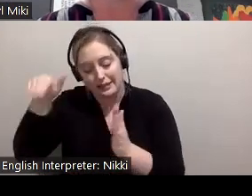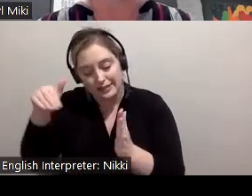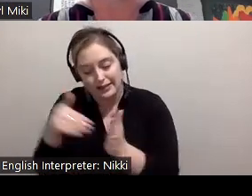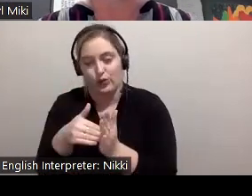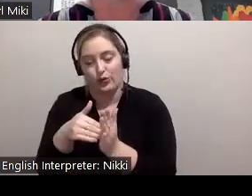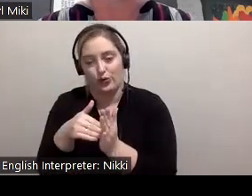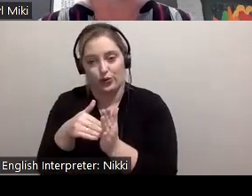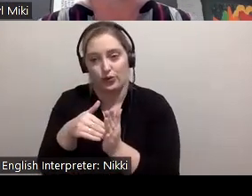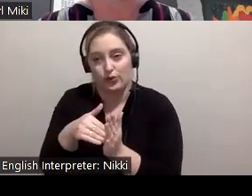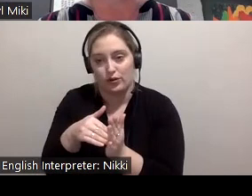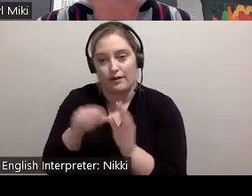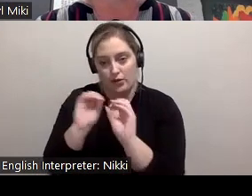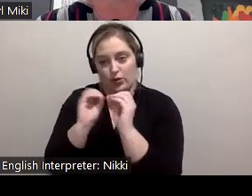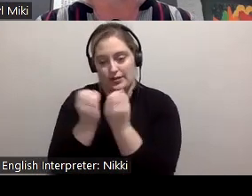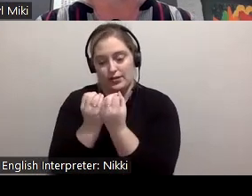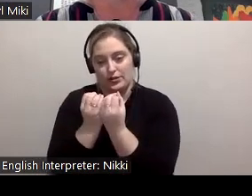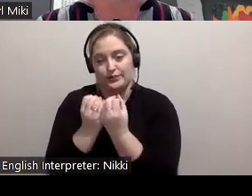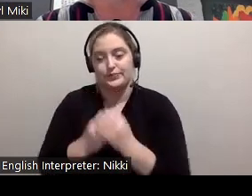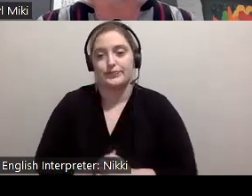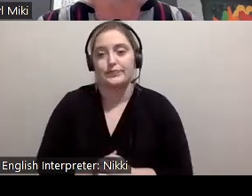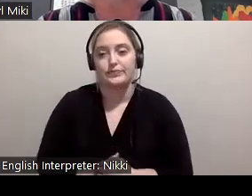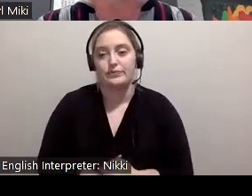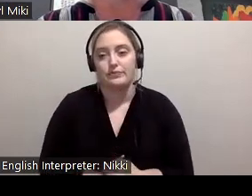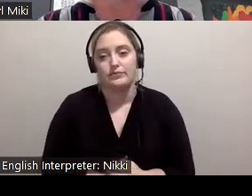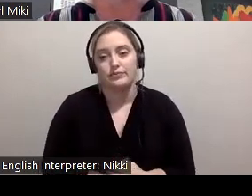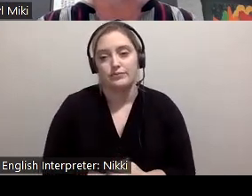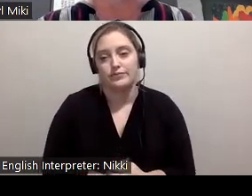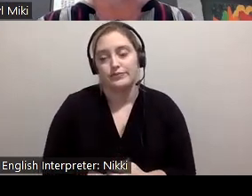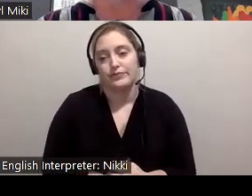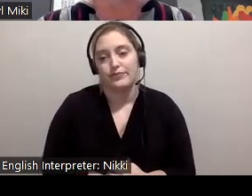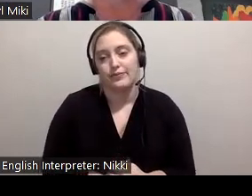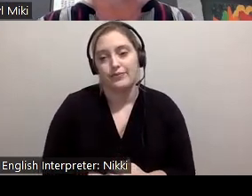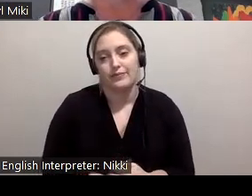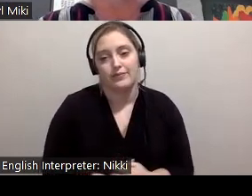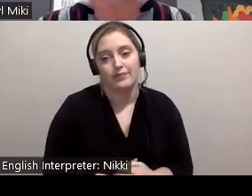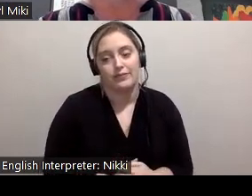it is that that you do. Uh the applicants for this program. Uh